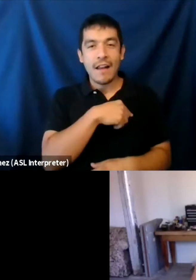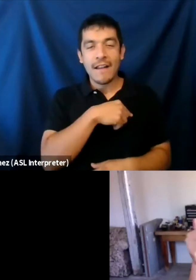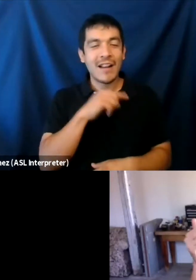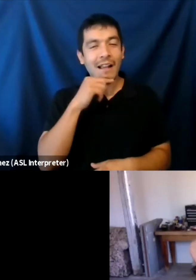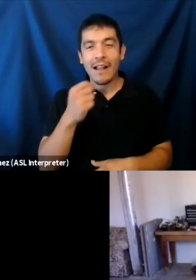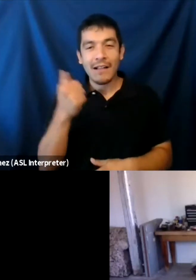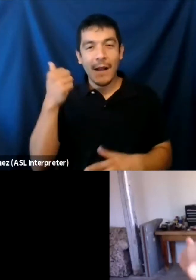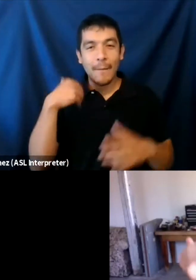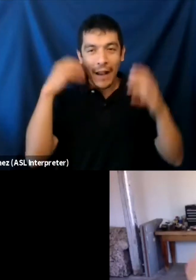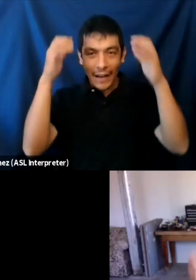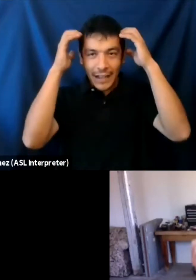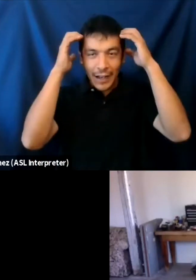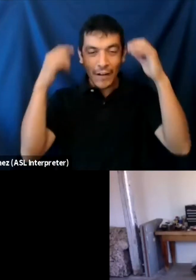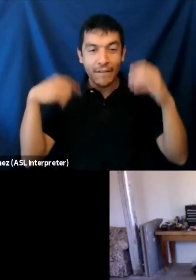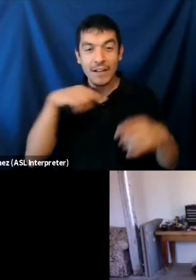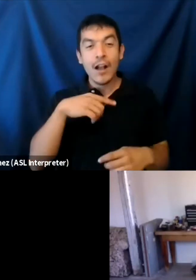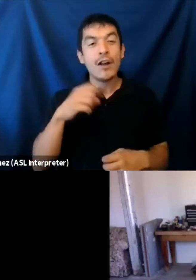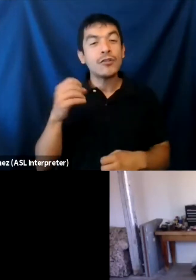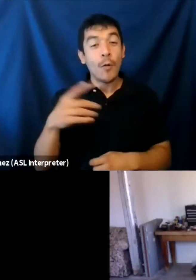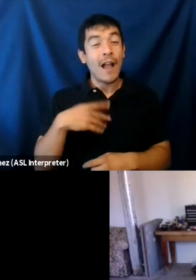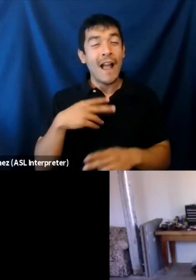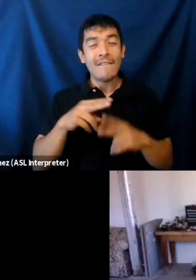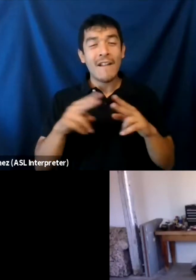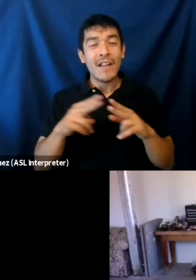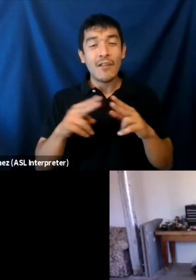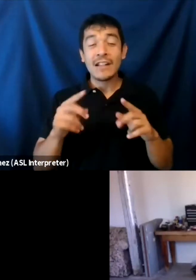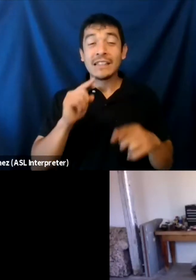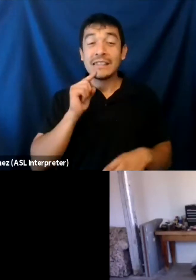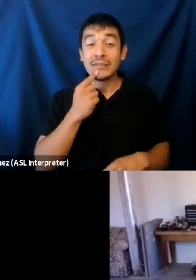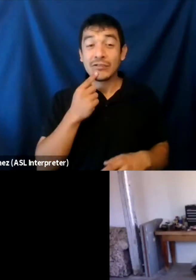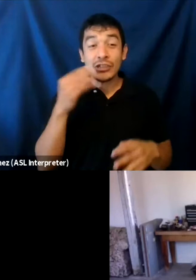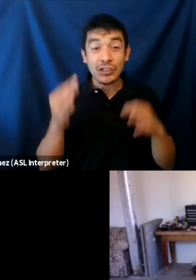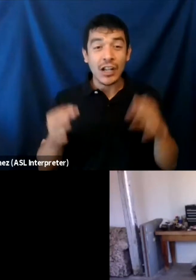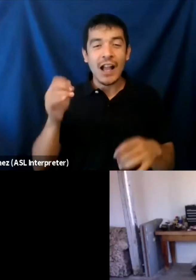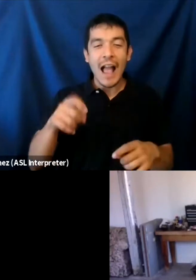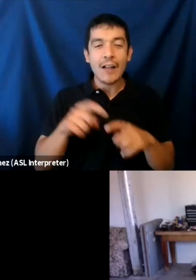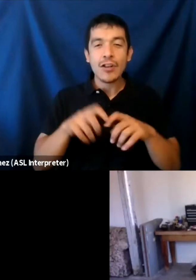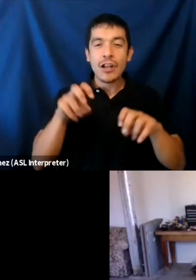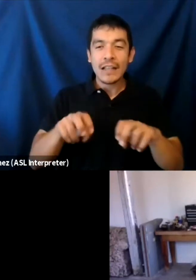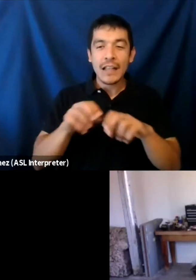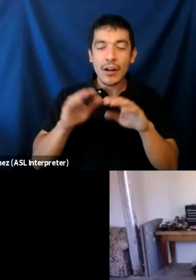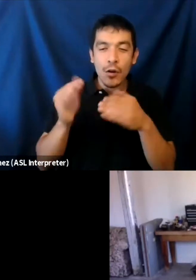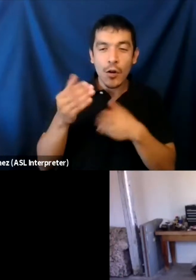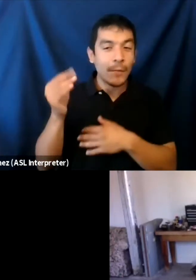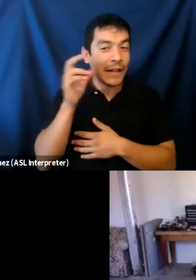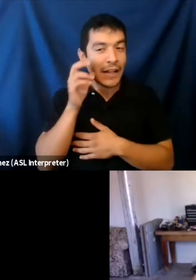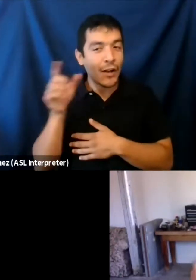And so there was a legal, like very furious judges had to sit in a room and hear a case about people,